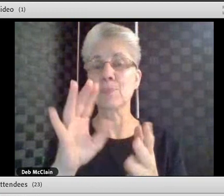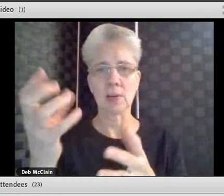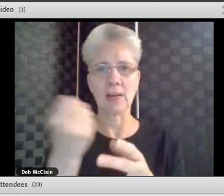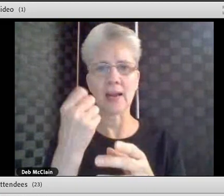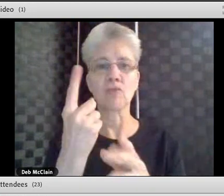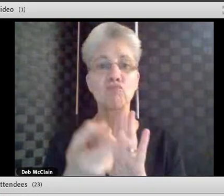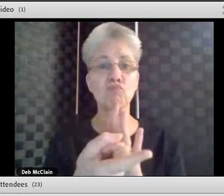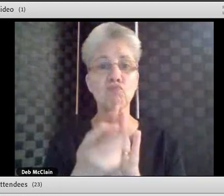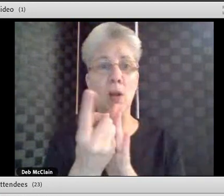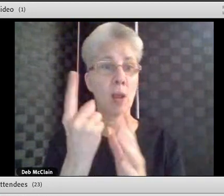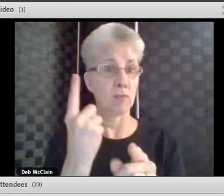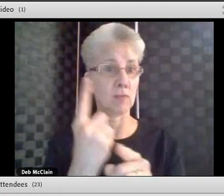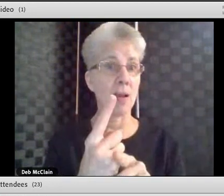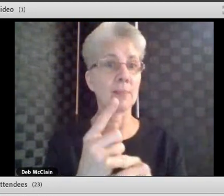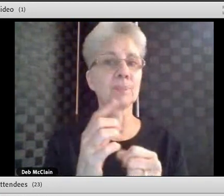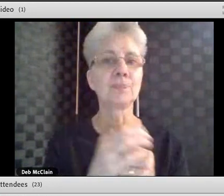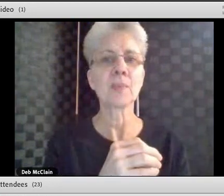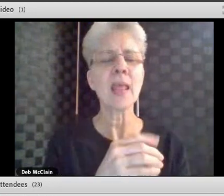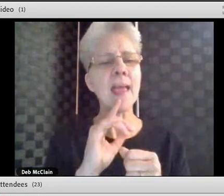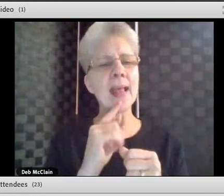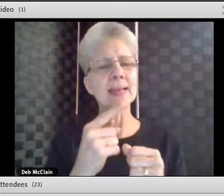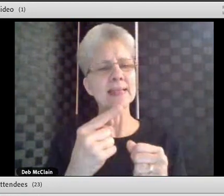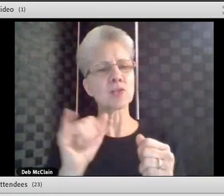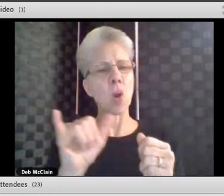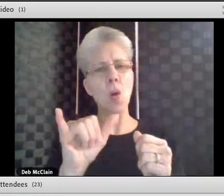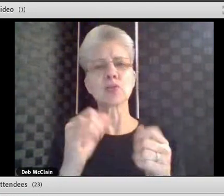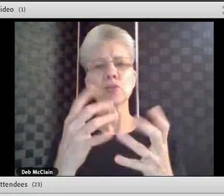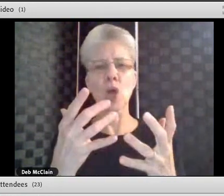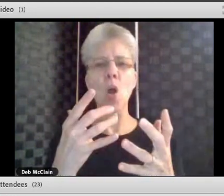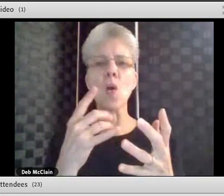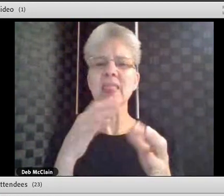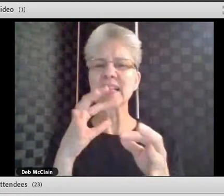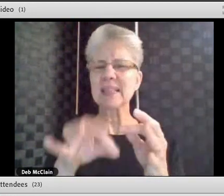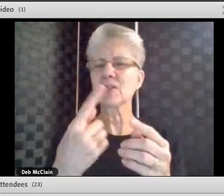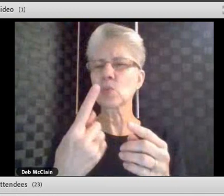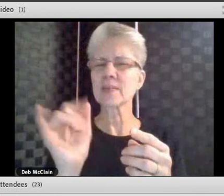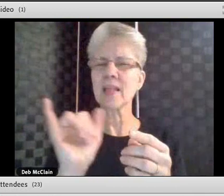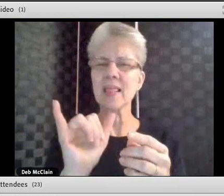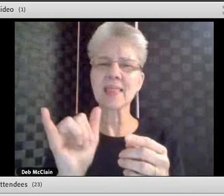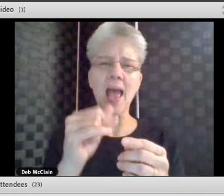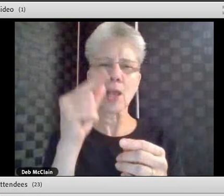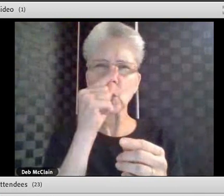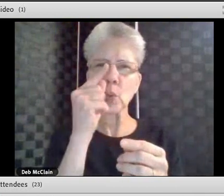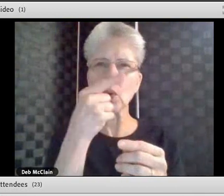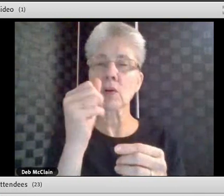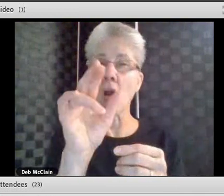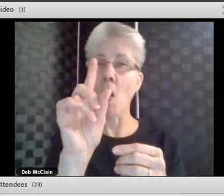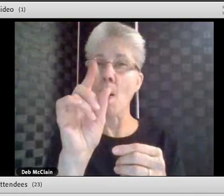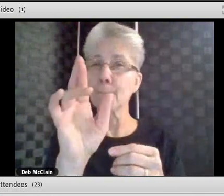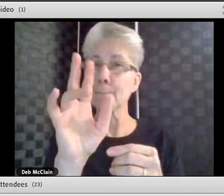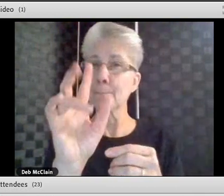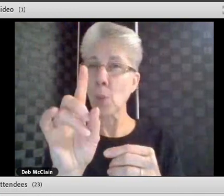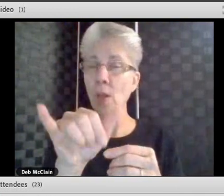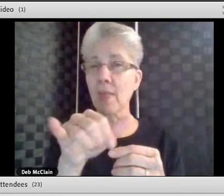And it says also, you know, the simplest ones like the Google Cardboard, which has a head mount,